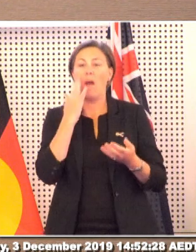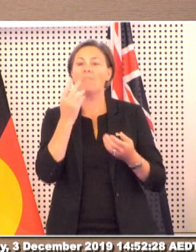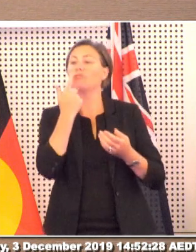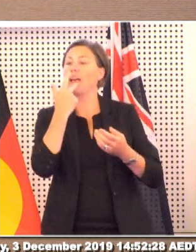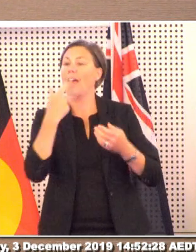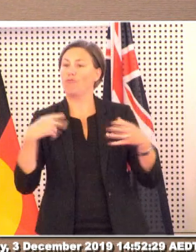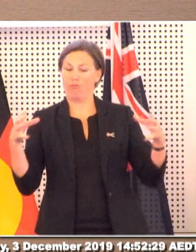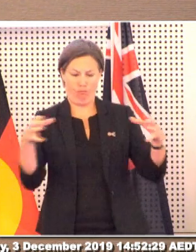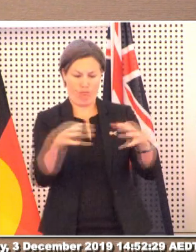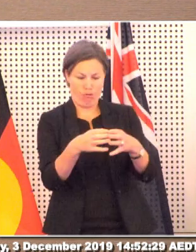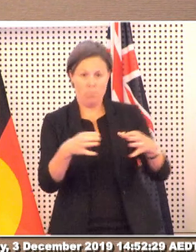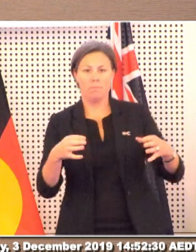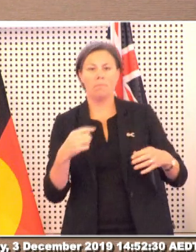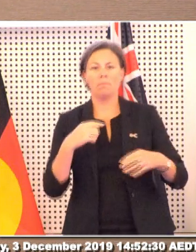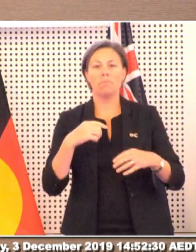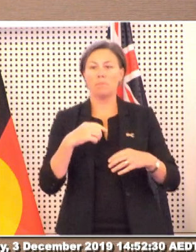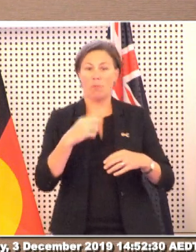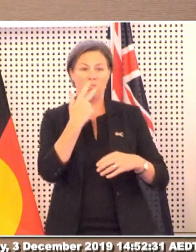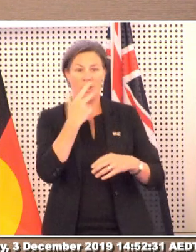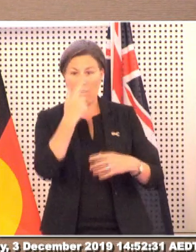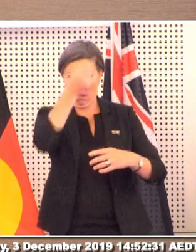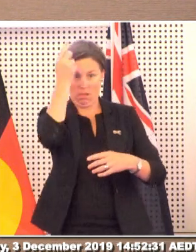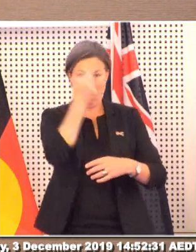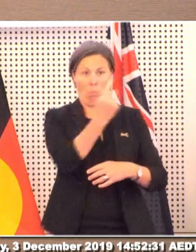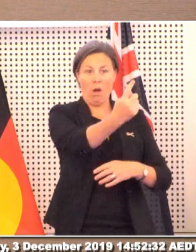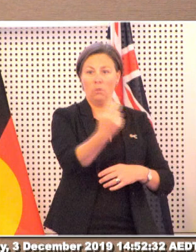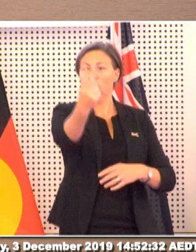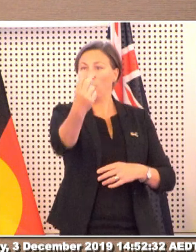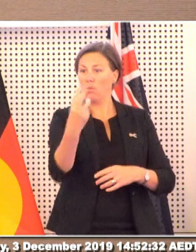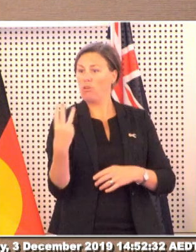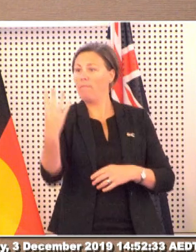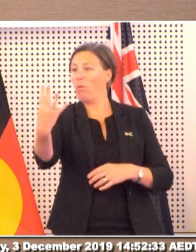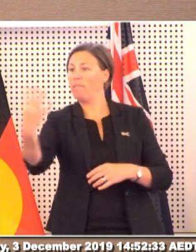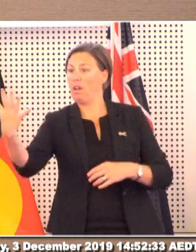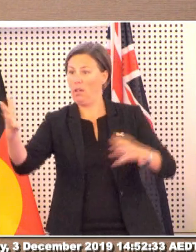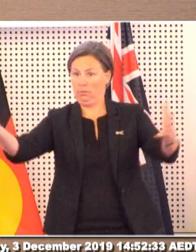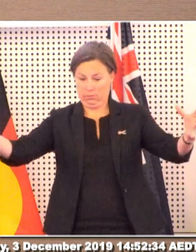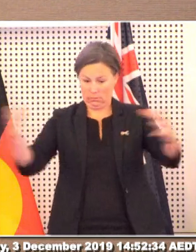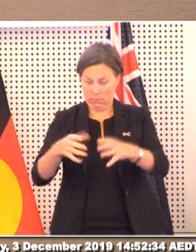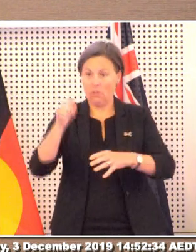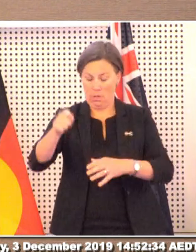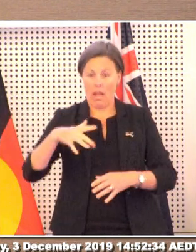Now, the five of you are going to live together. You’re going to share the one bathroom. You’ve going to have meals at the same time.